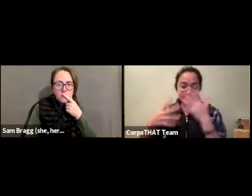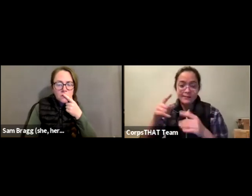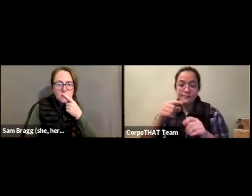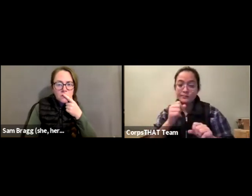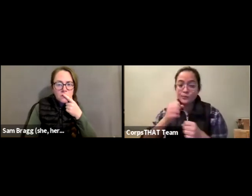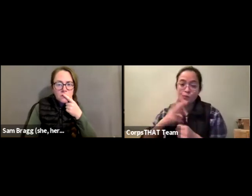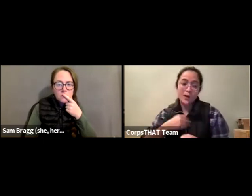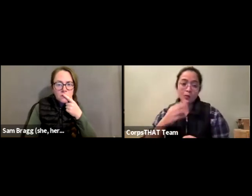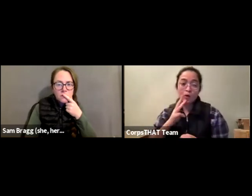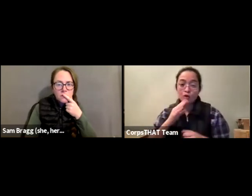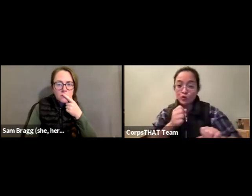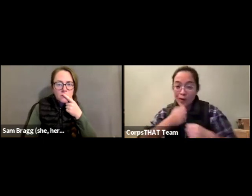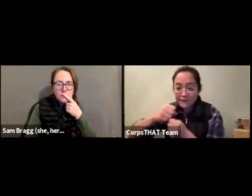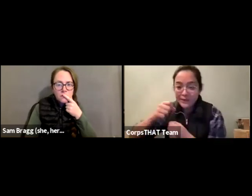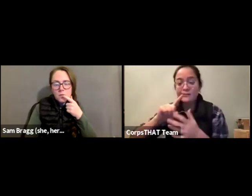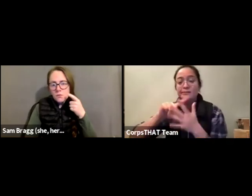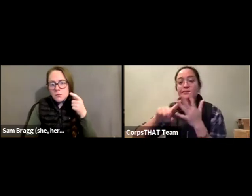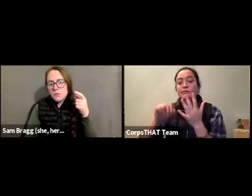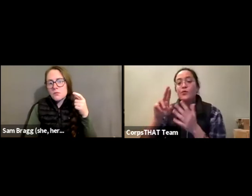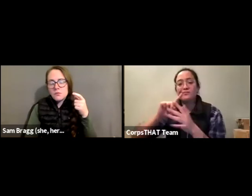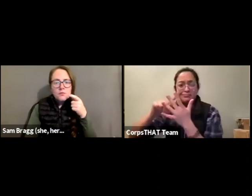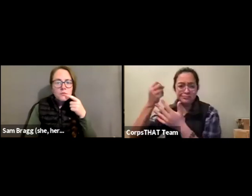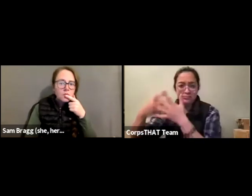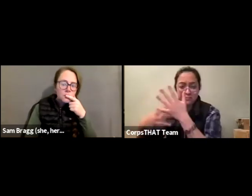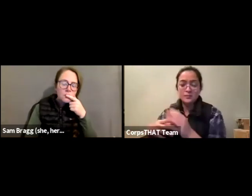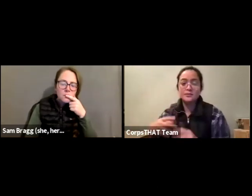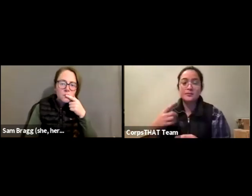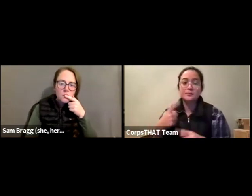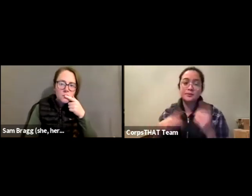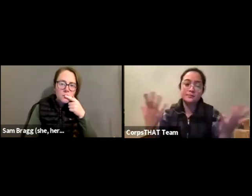i mean i know it's nice to have an interpreter who had experience in like white water rafting